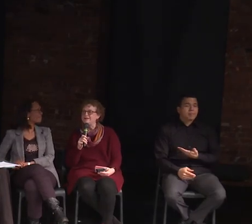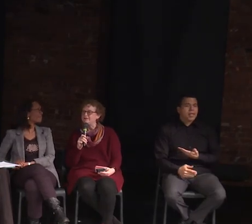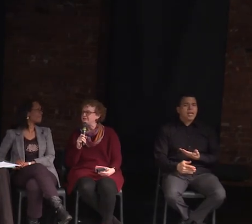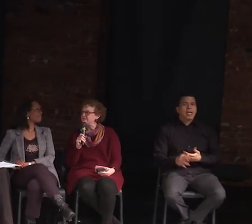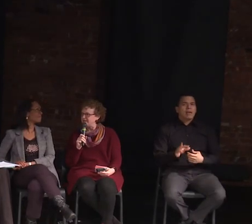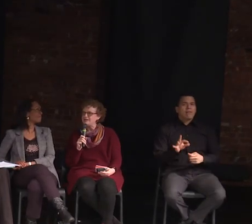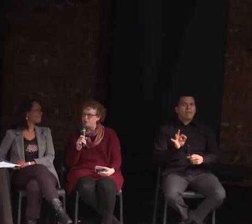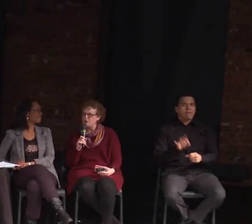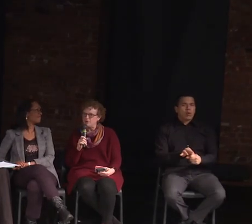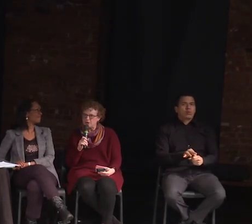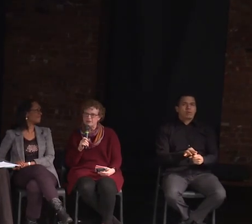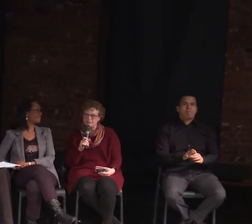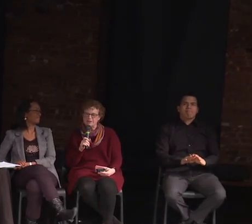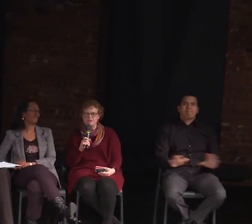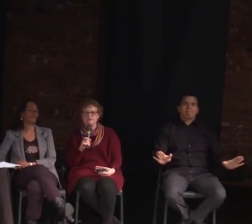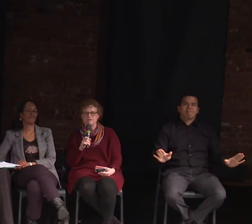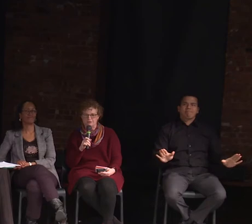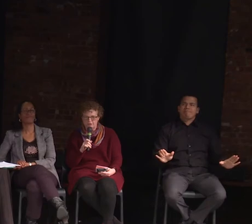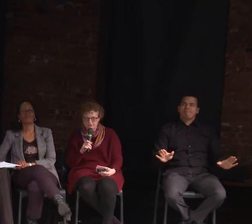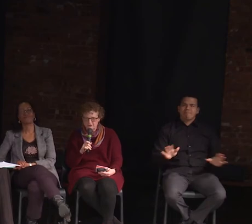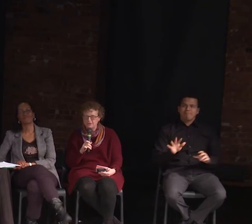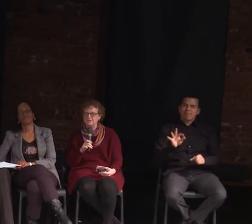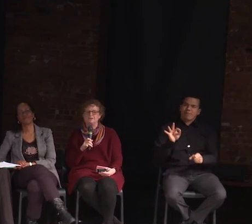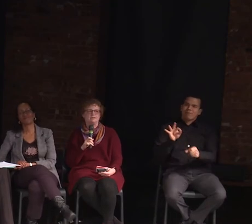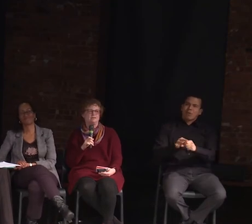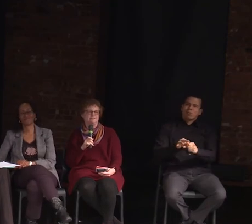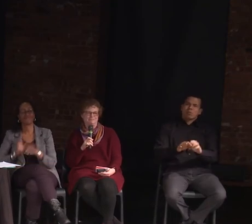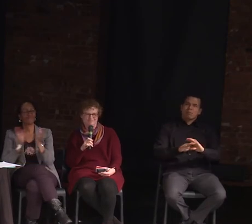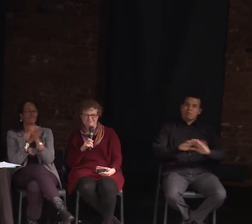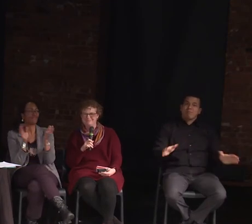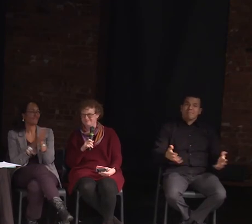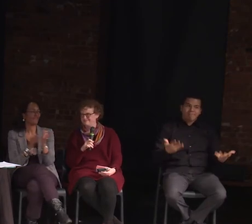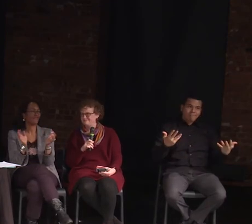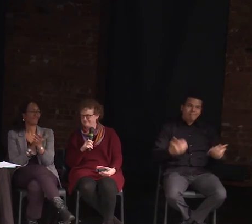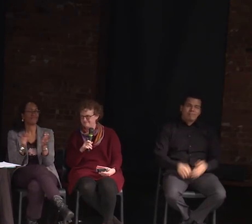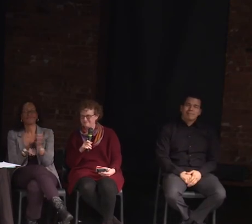I don't think there's anything more important that we can do than vote.